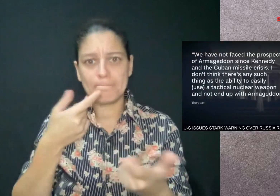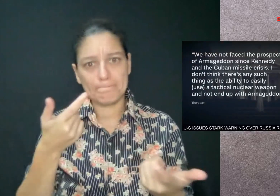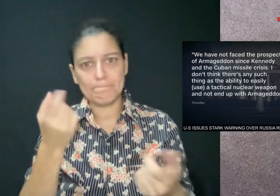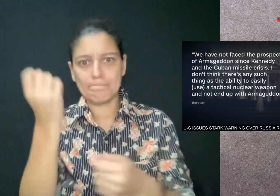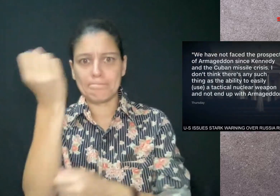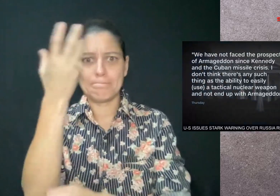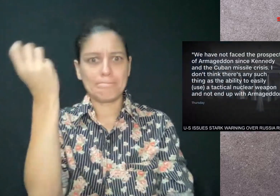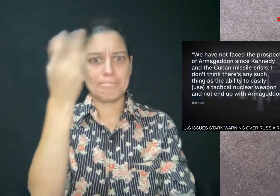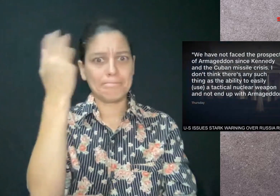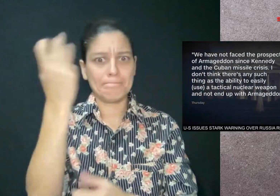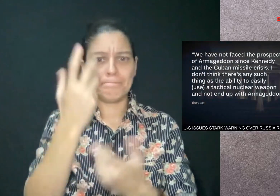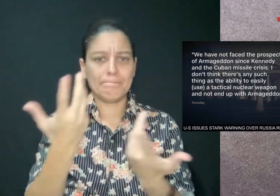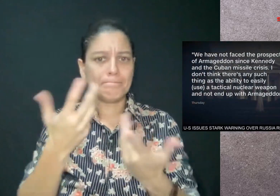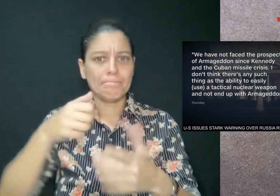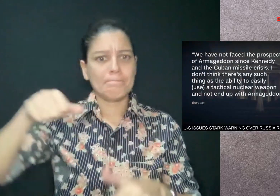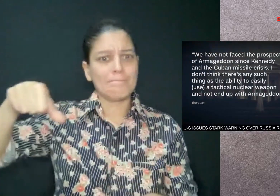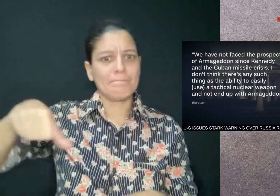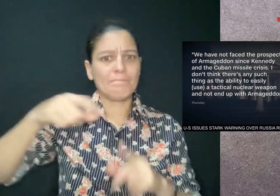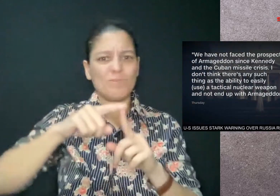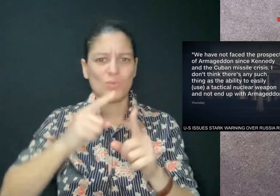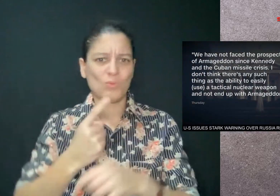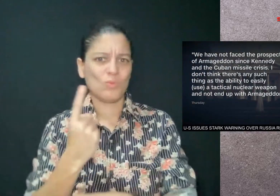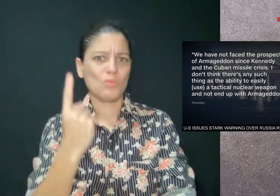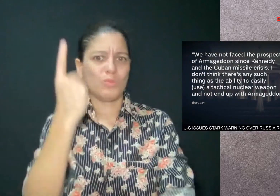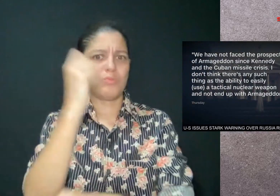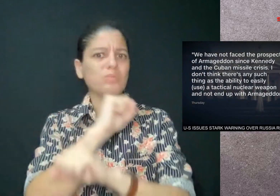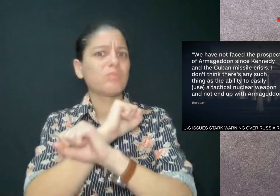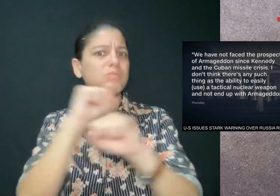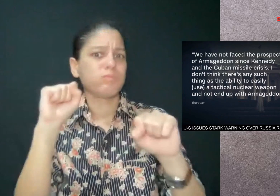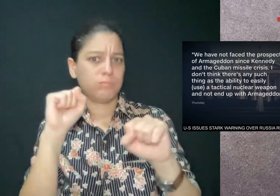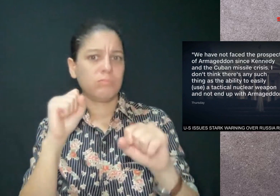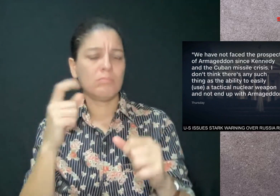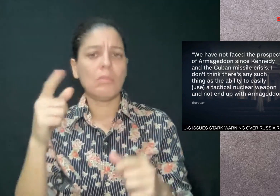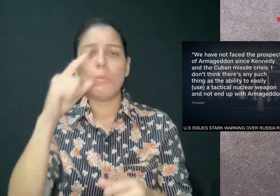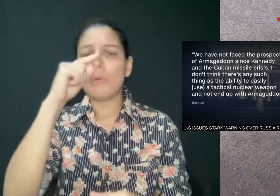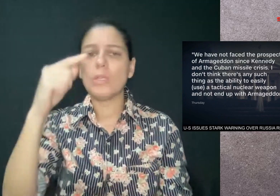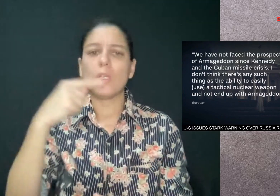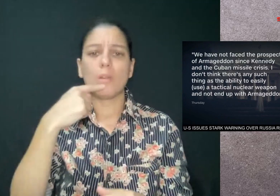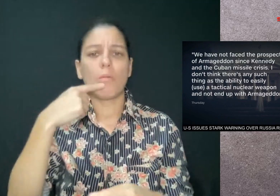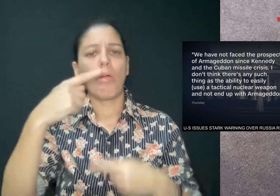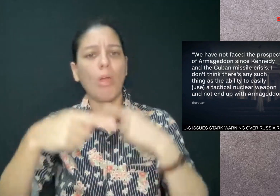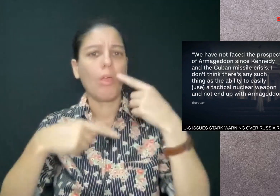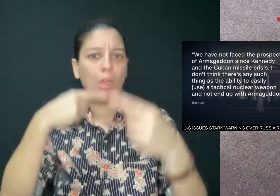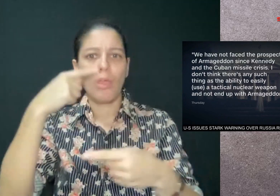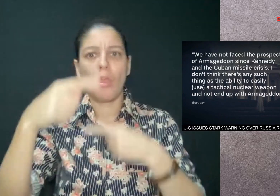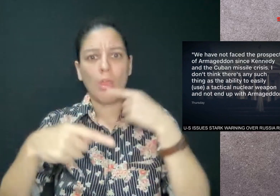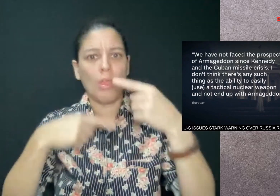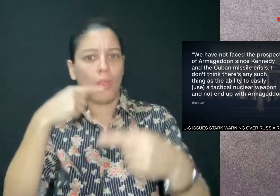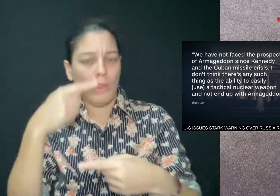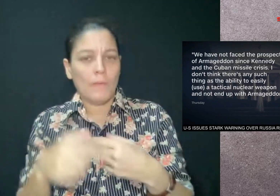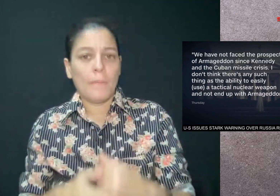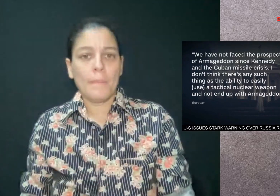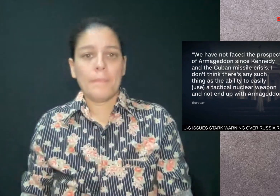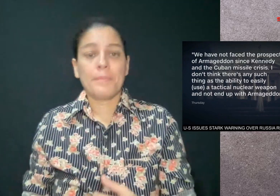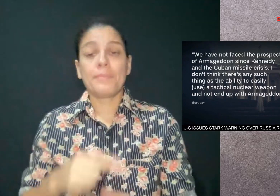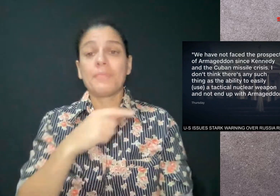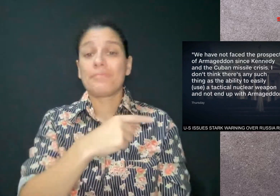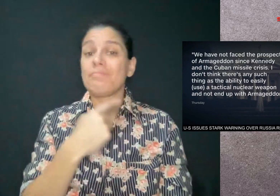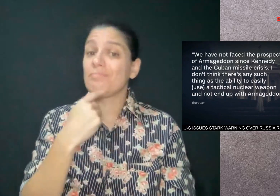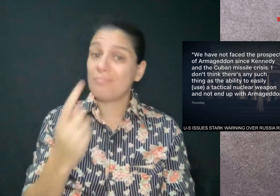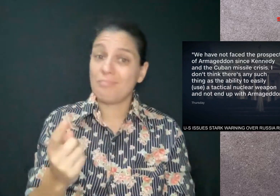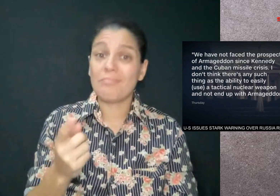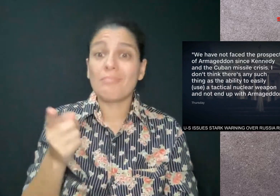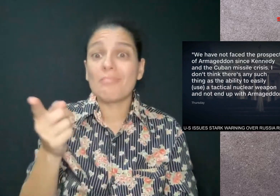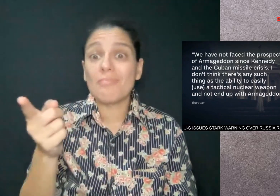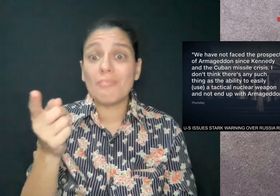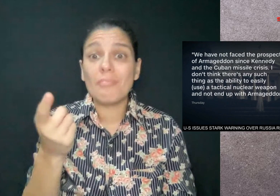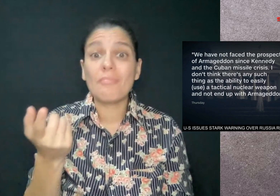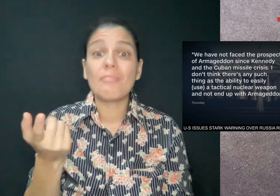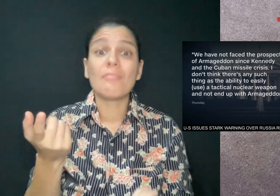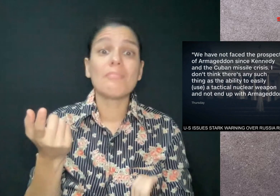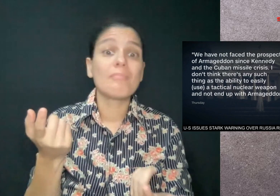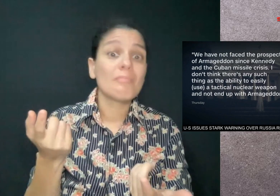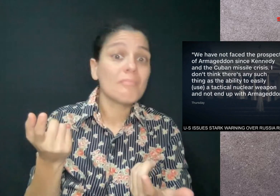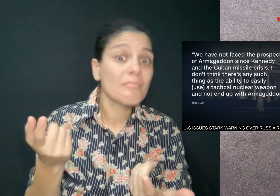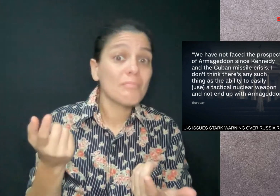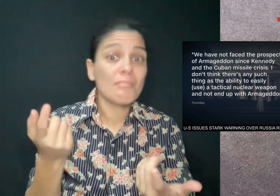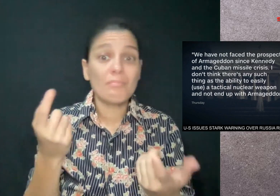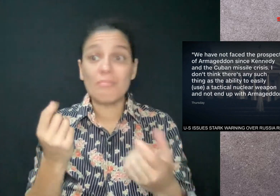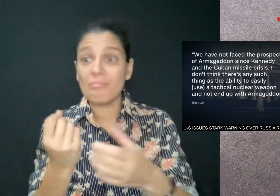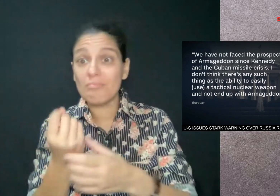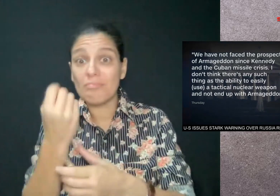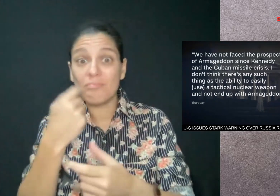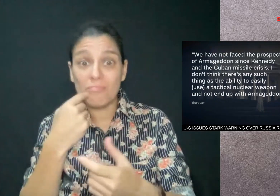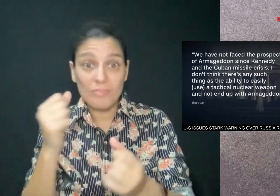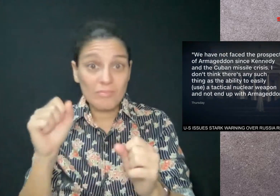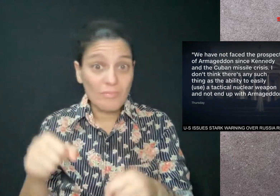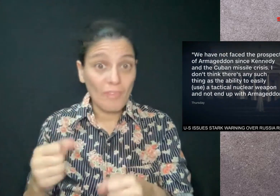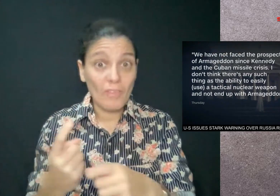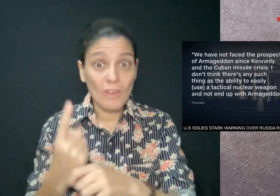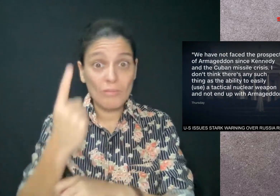over Russian President Vladimir Putin's repeated nuclear threat